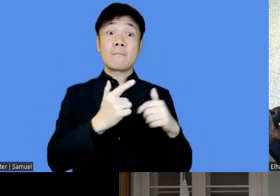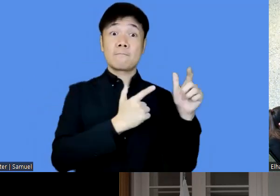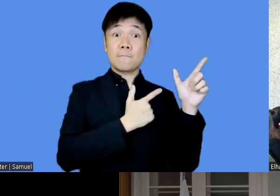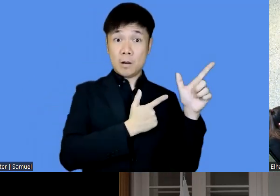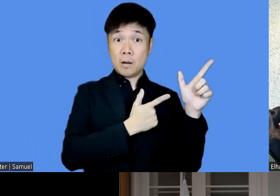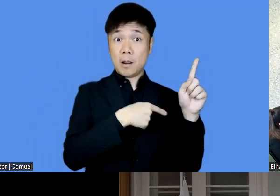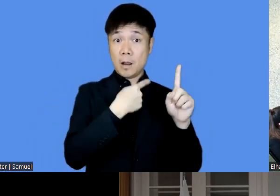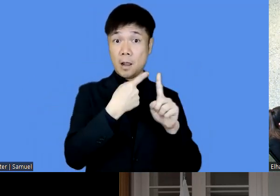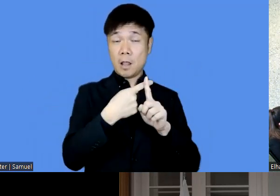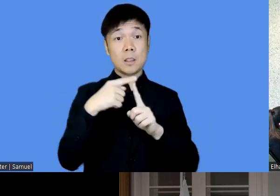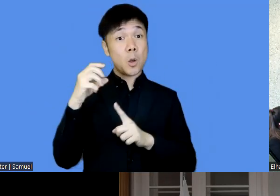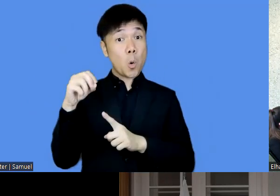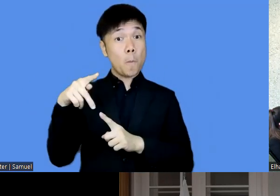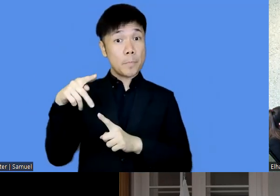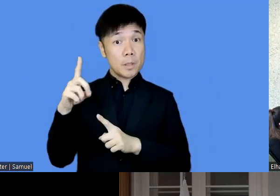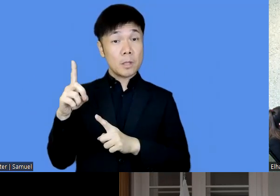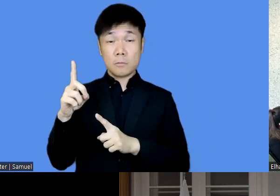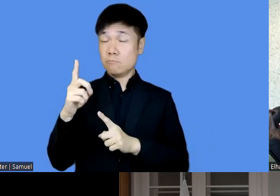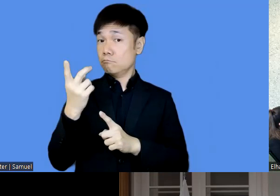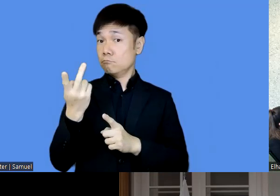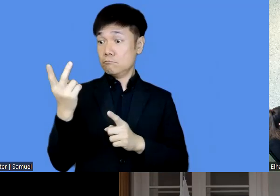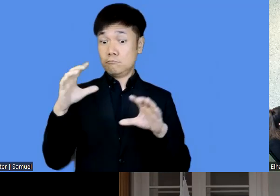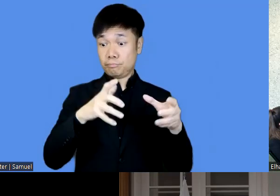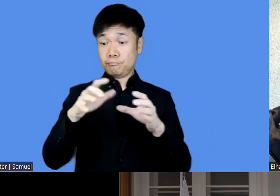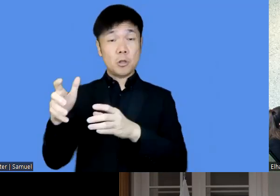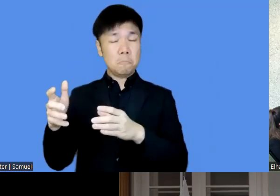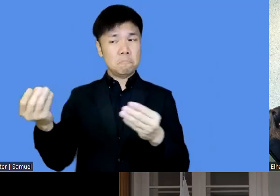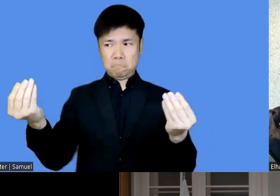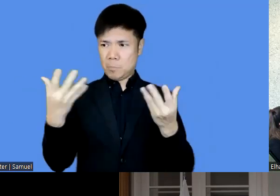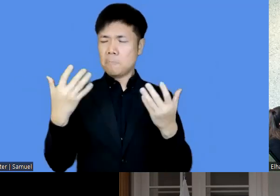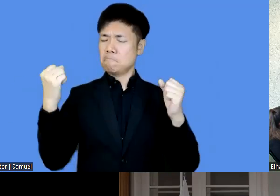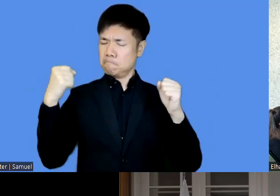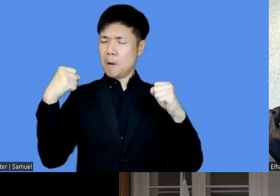They asked the ICSC and the Special Rapporteur to do it.